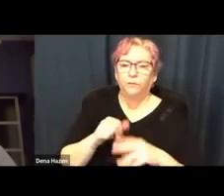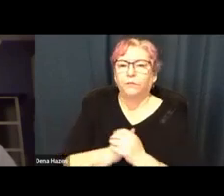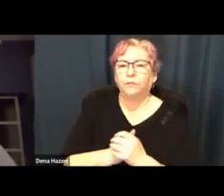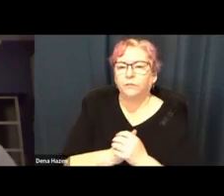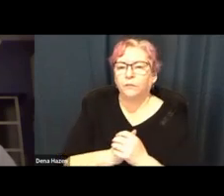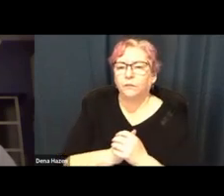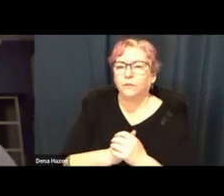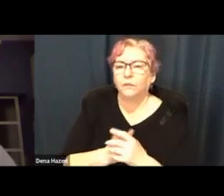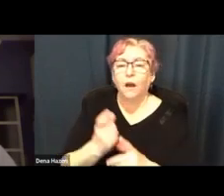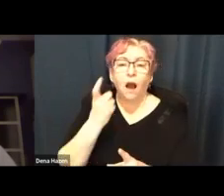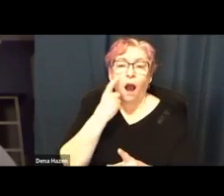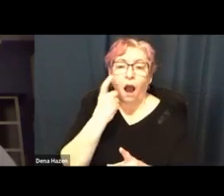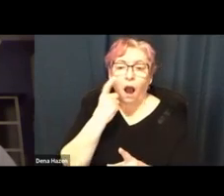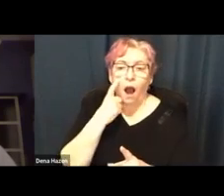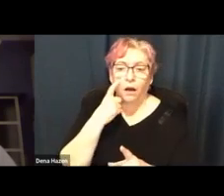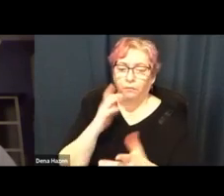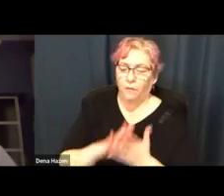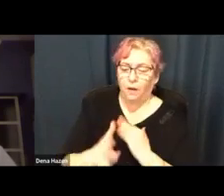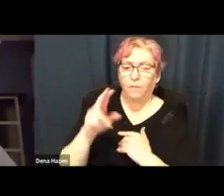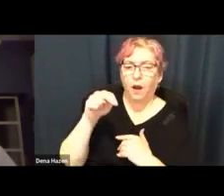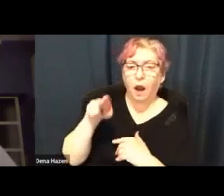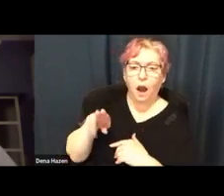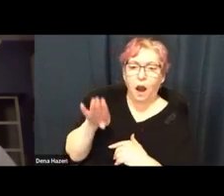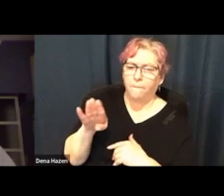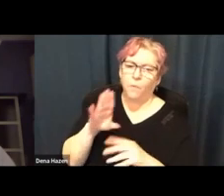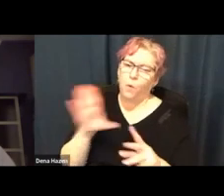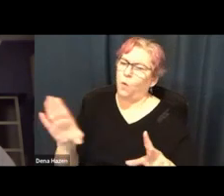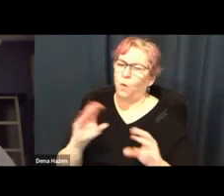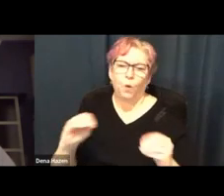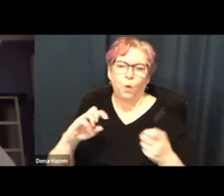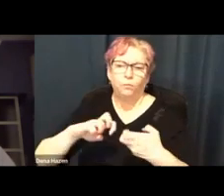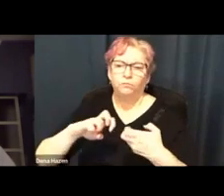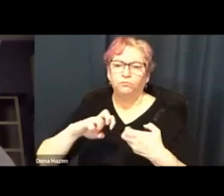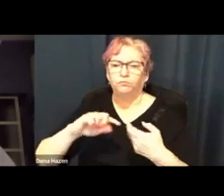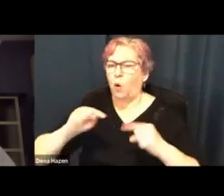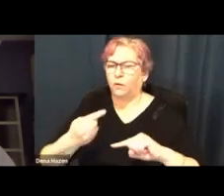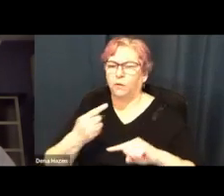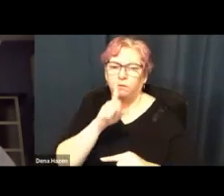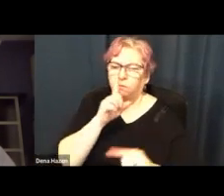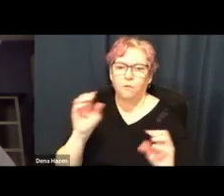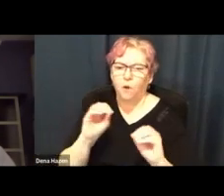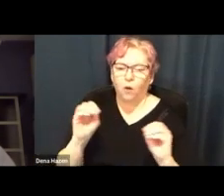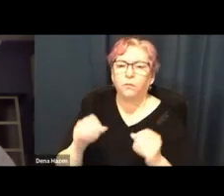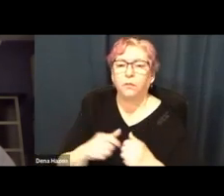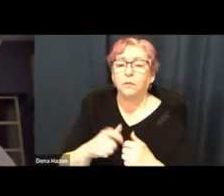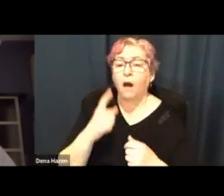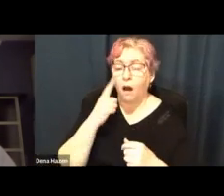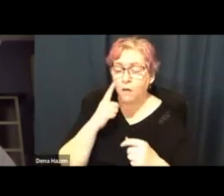The eye is numbed, so it doesn't hurt. Once the eye is prepared,